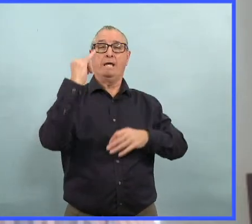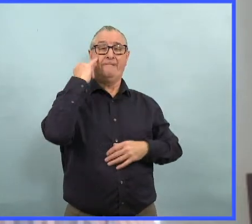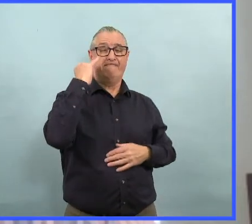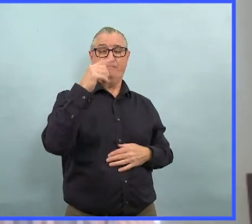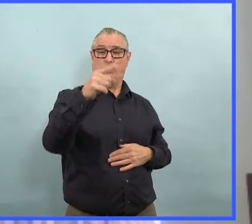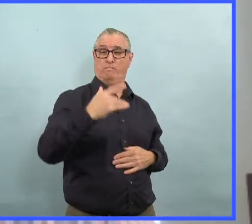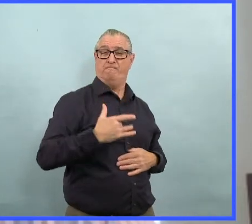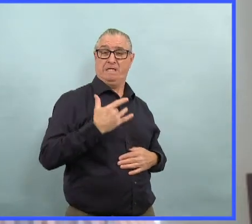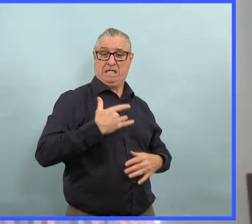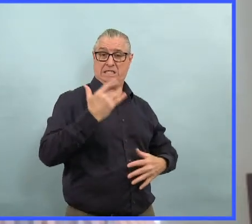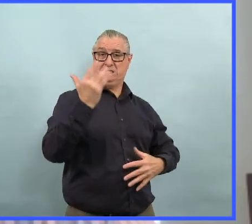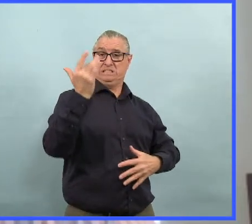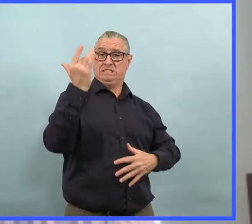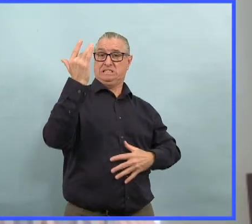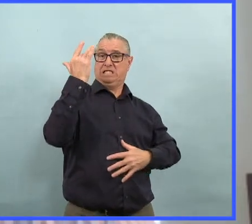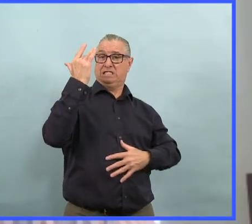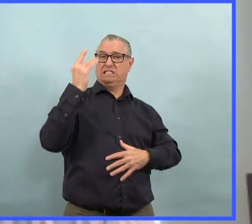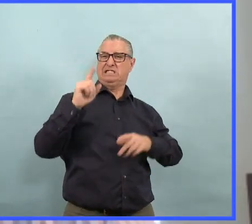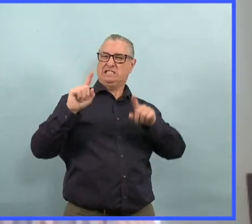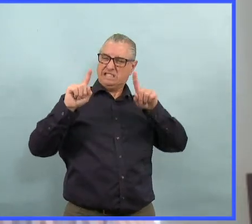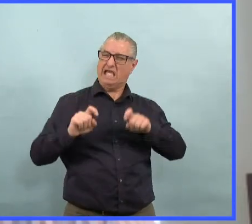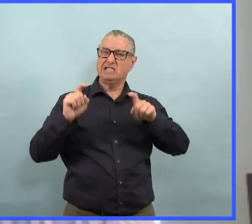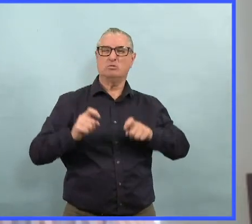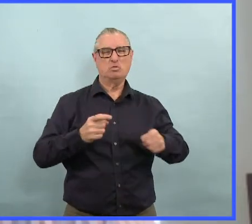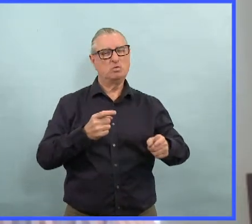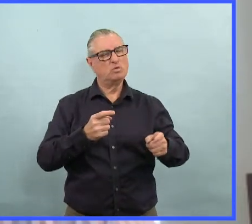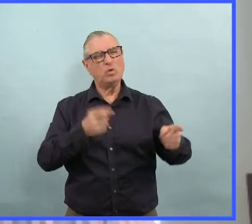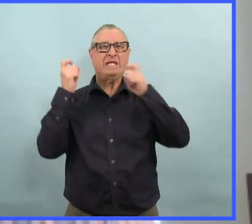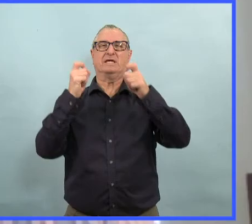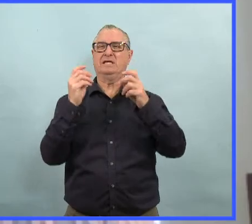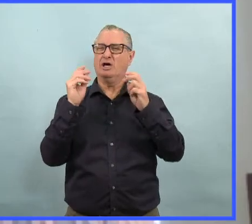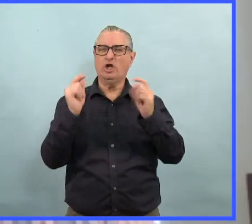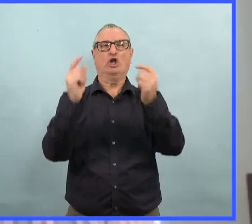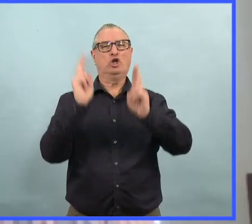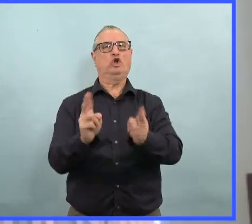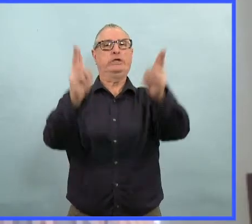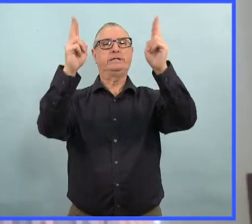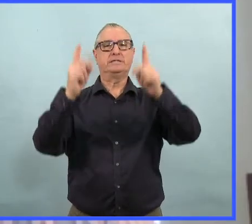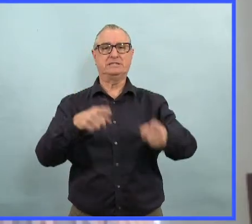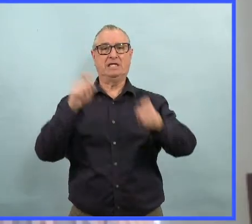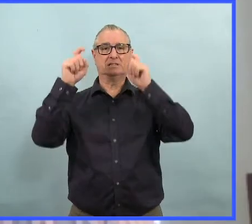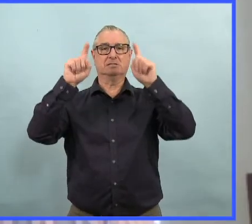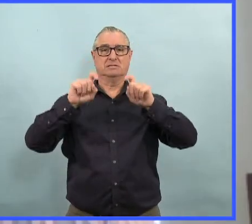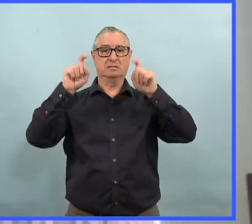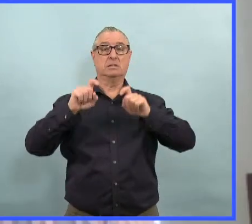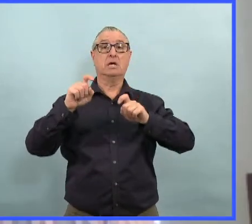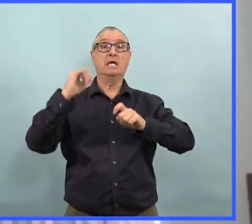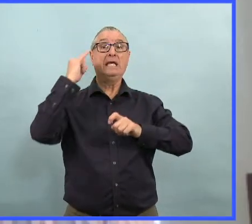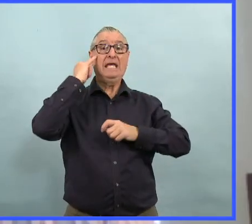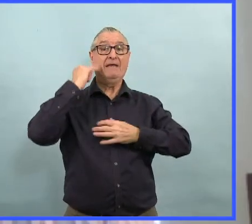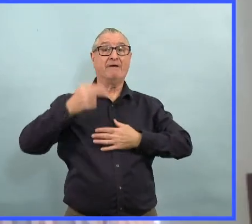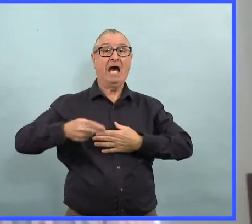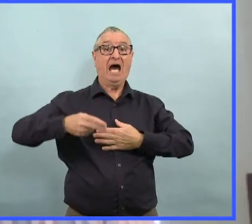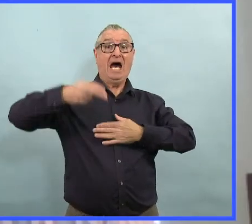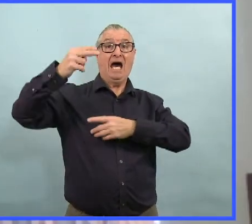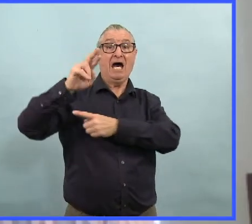risk so that we can get that medication in their hands uh in that uh very short window